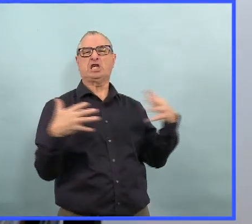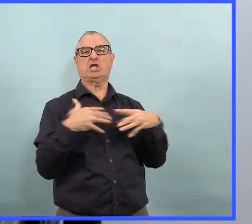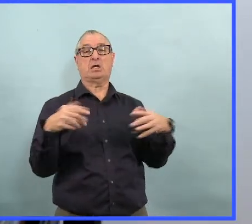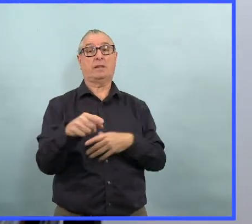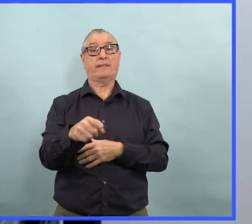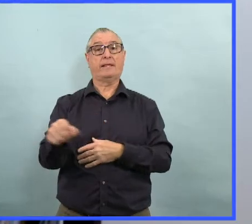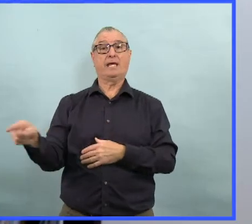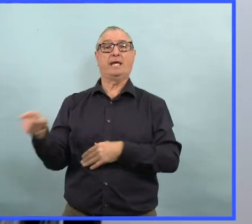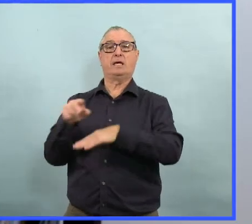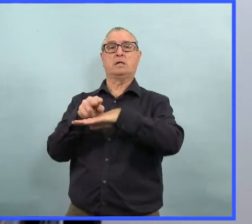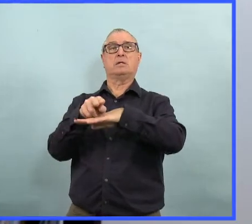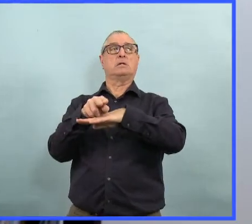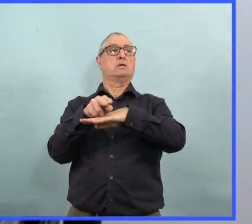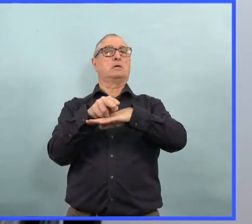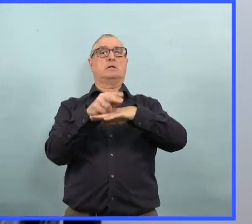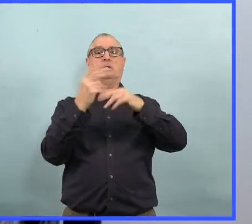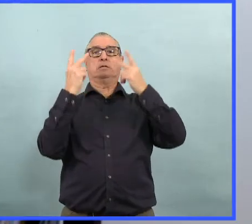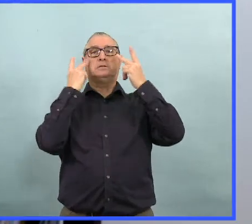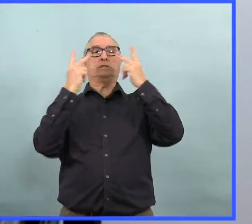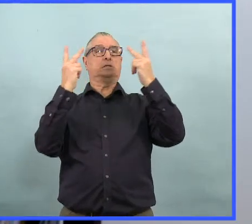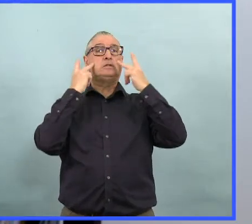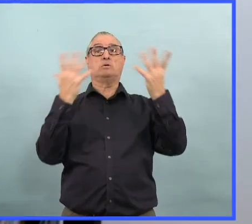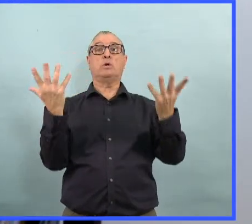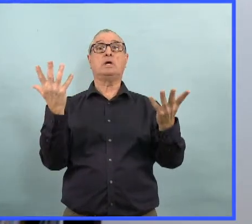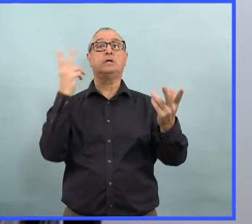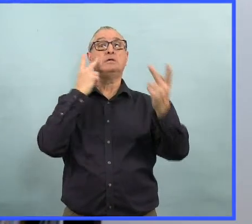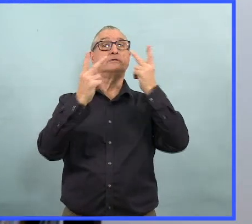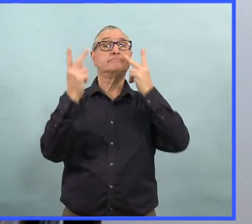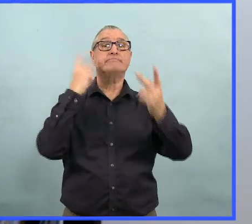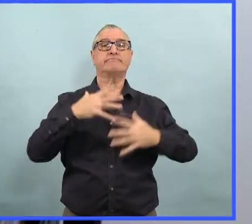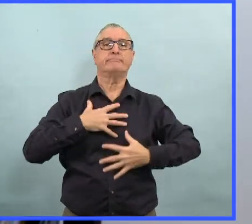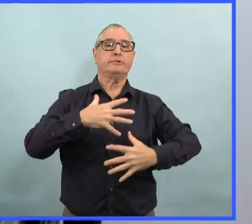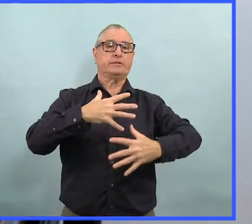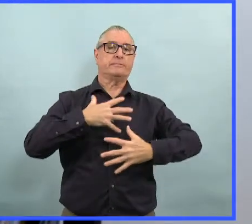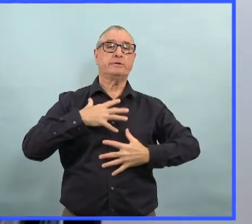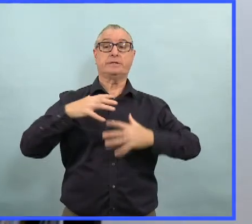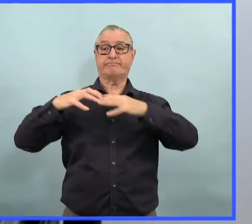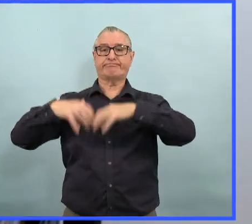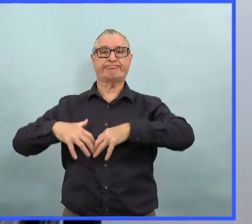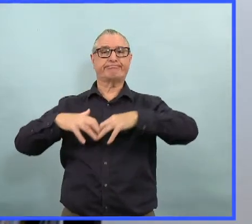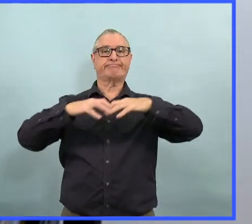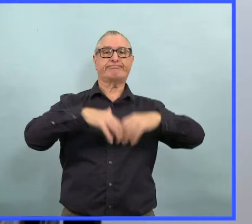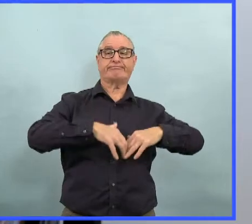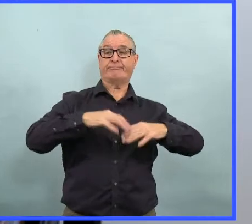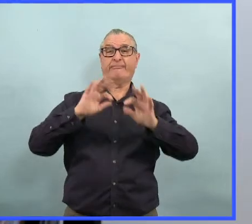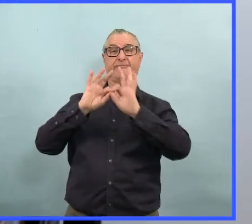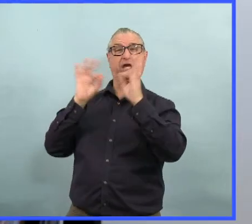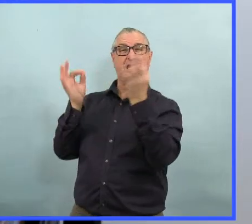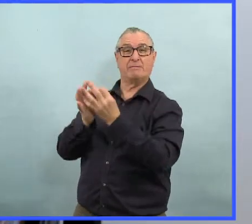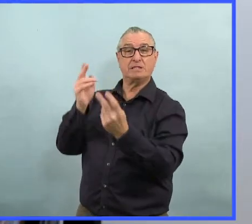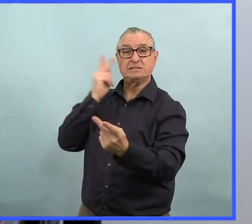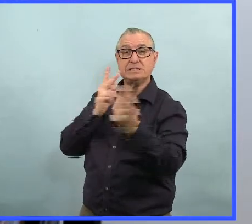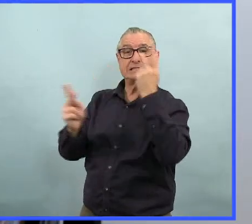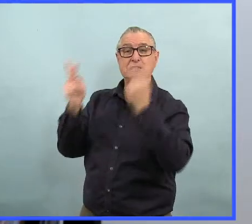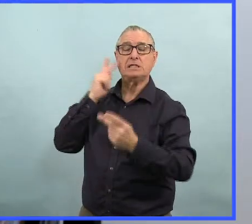ones as well many people come out of the icu with chronic and outgoing and ongoing health challenges